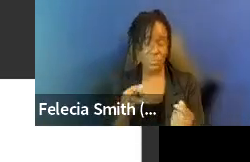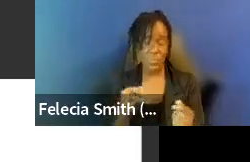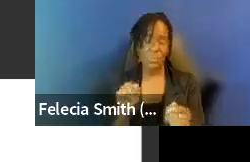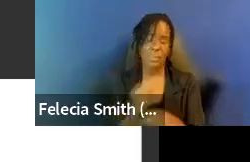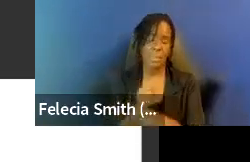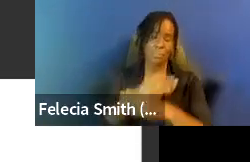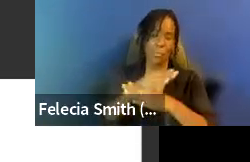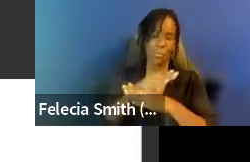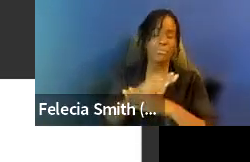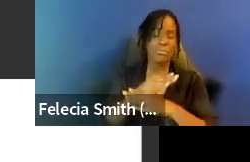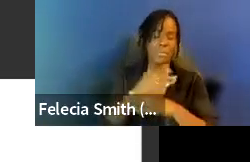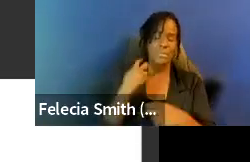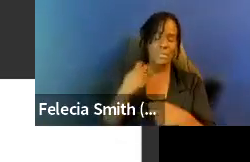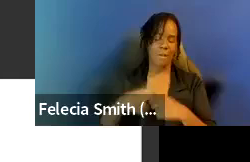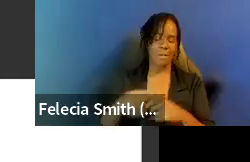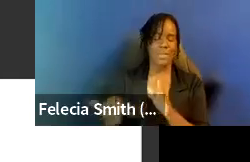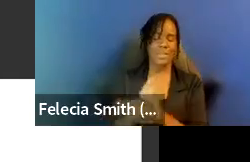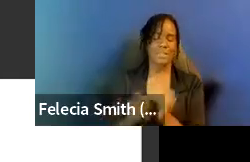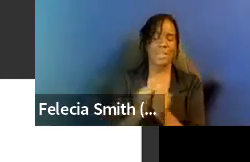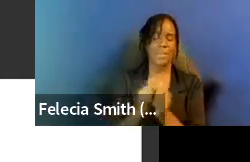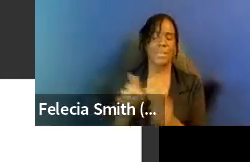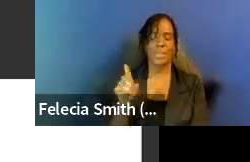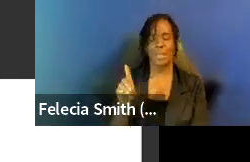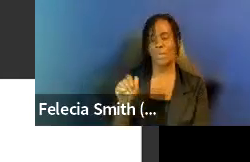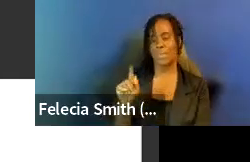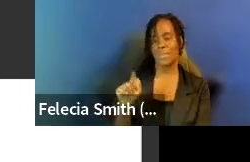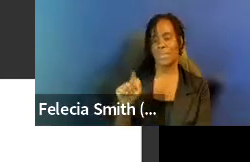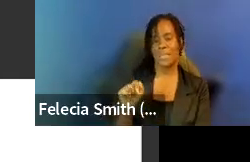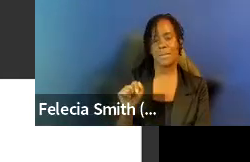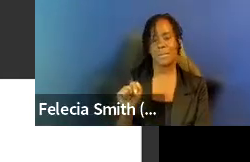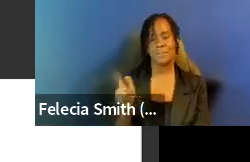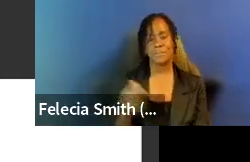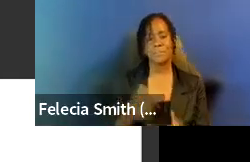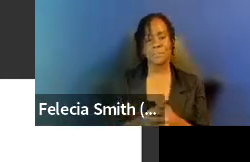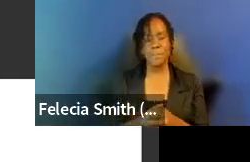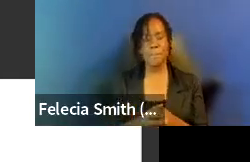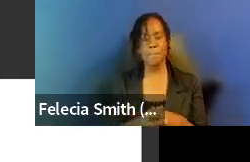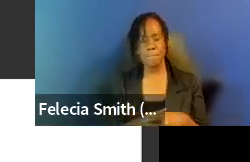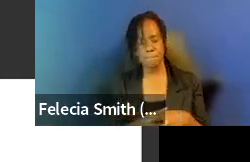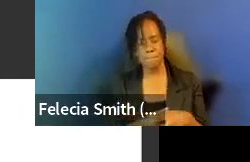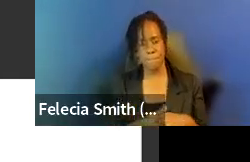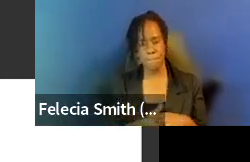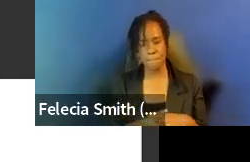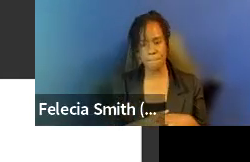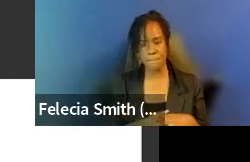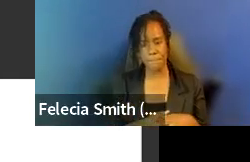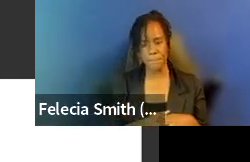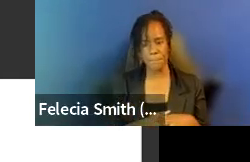needs to happen in this space. But until we're able to monitor those types of outcomes, it is really hard for us to know